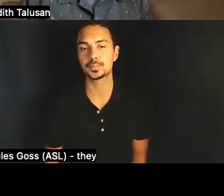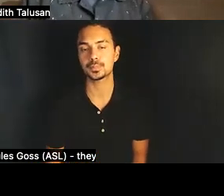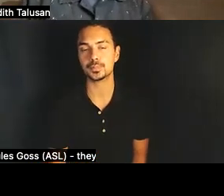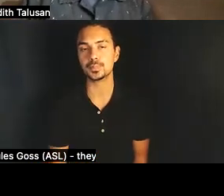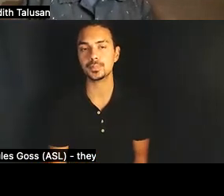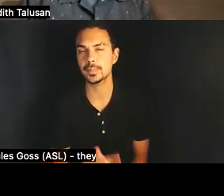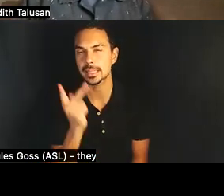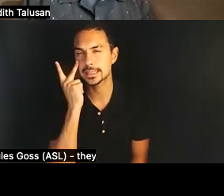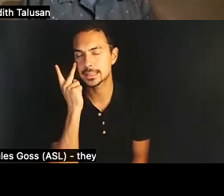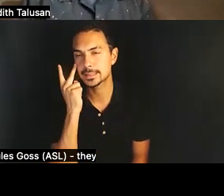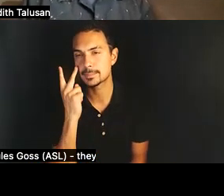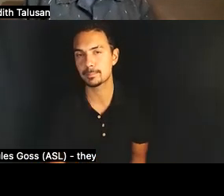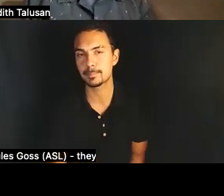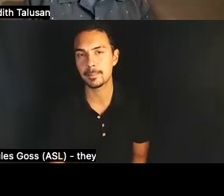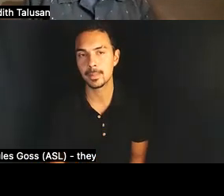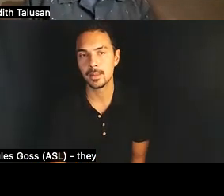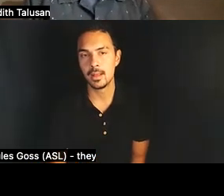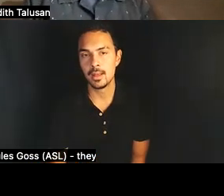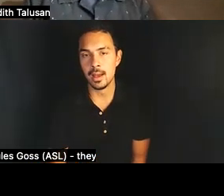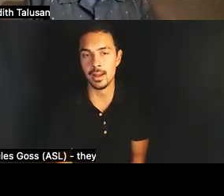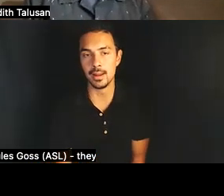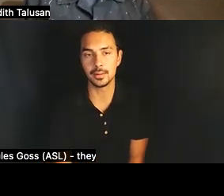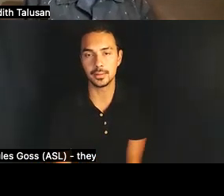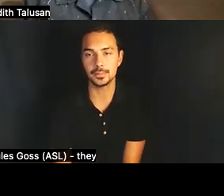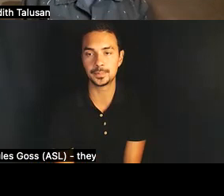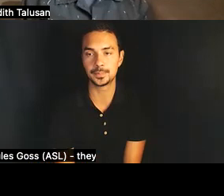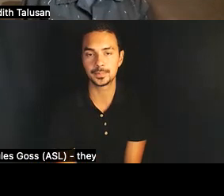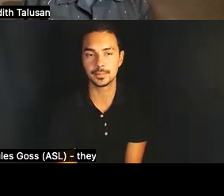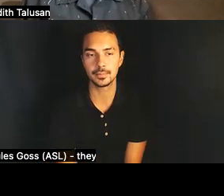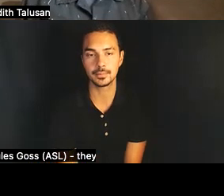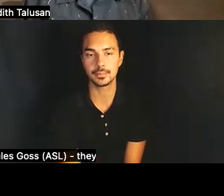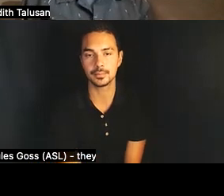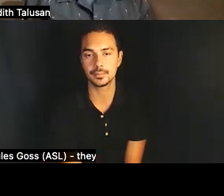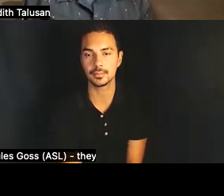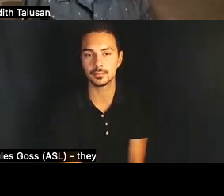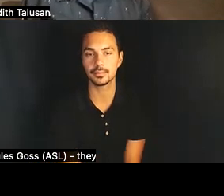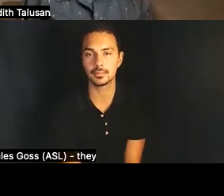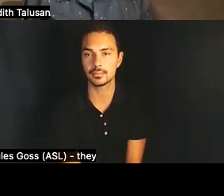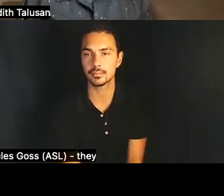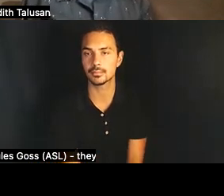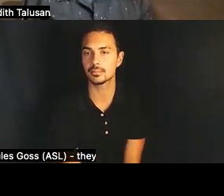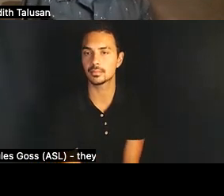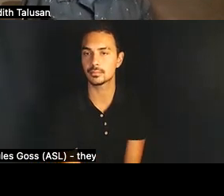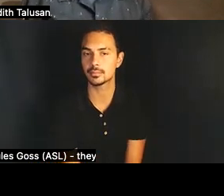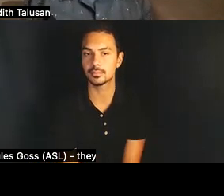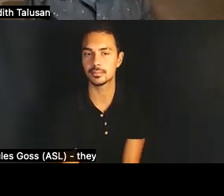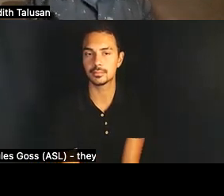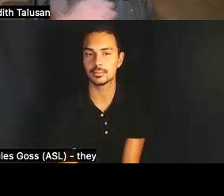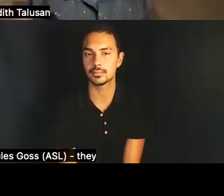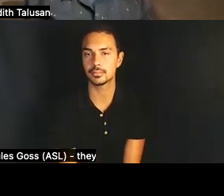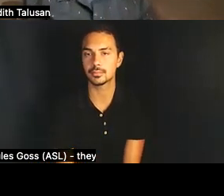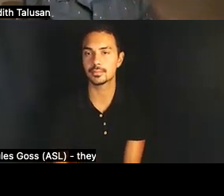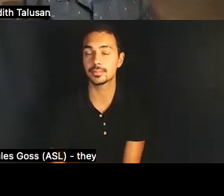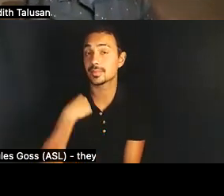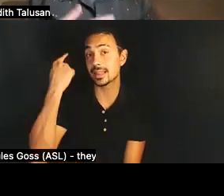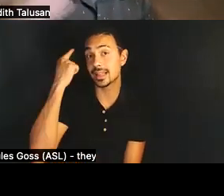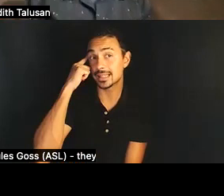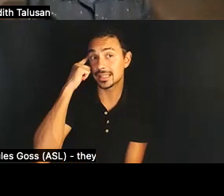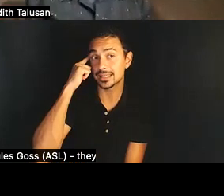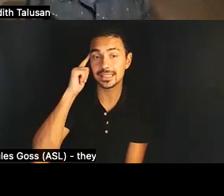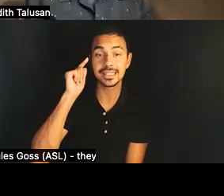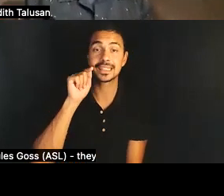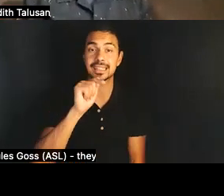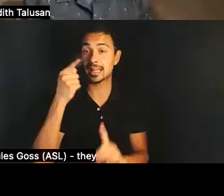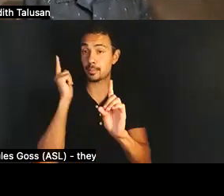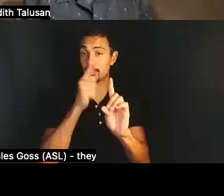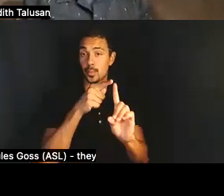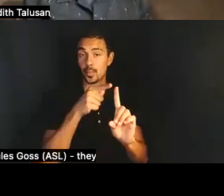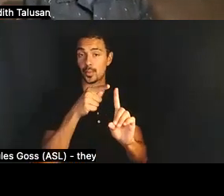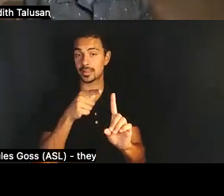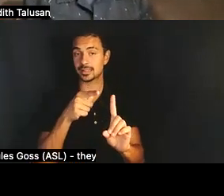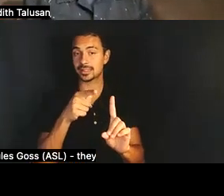So let me see.